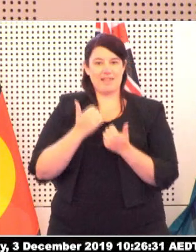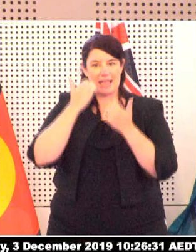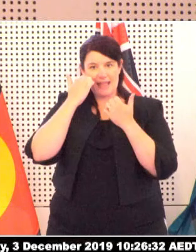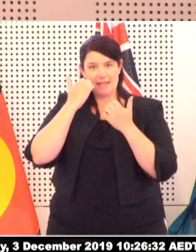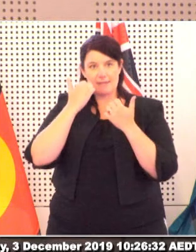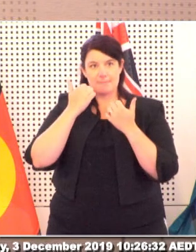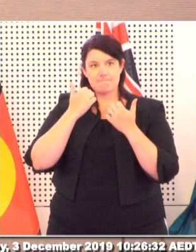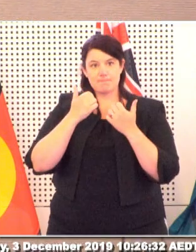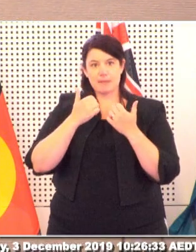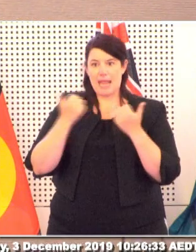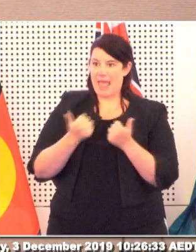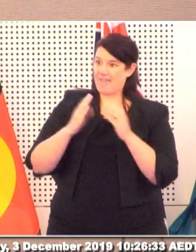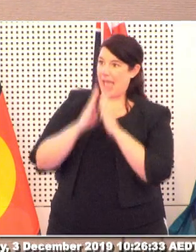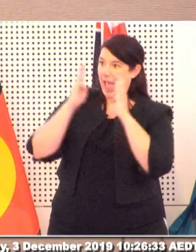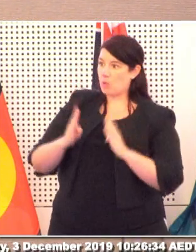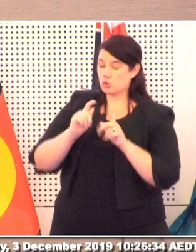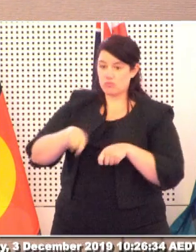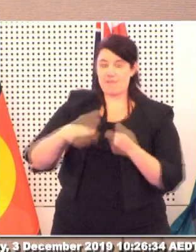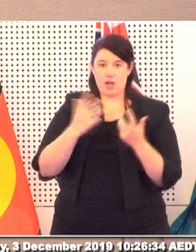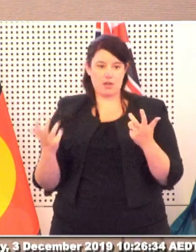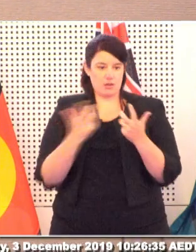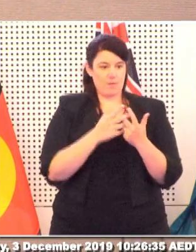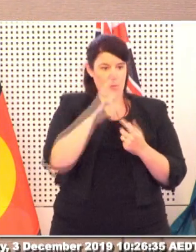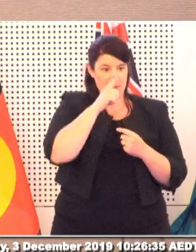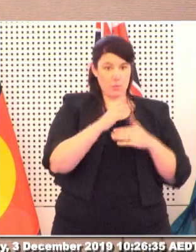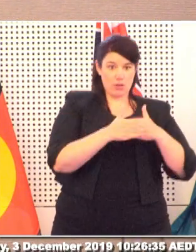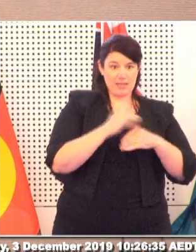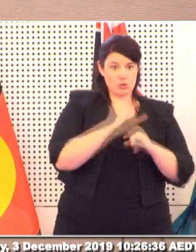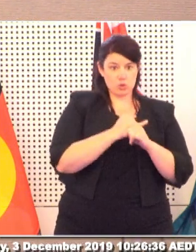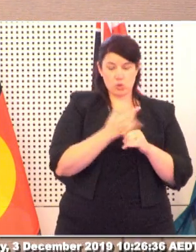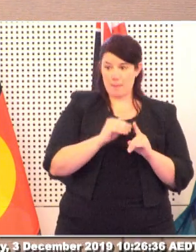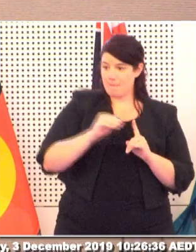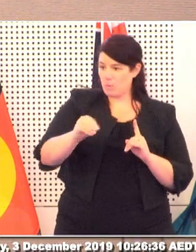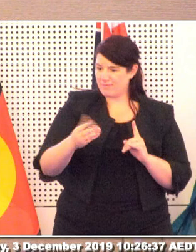community-based housing to meet the needs of all people with disability.